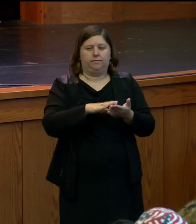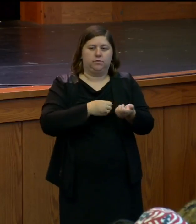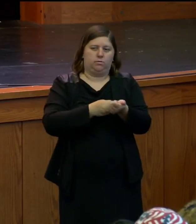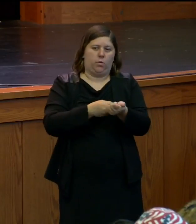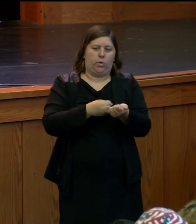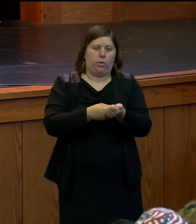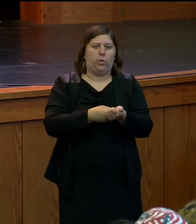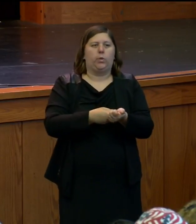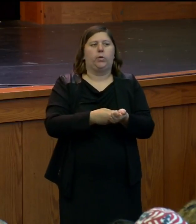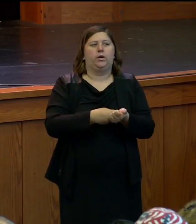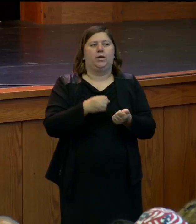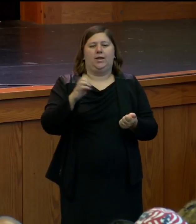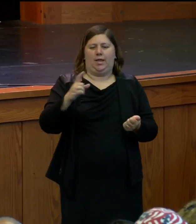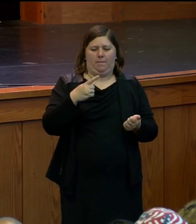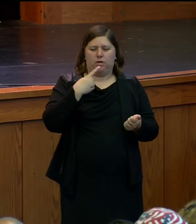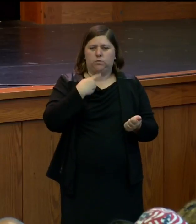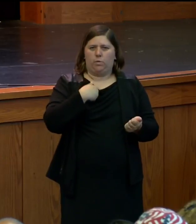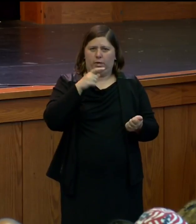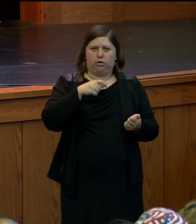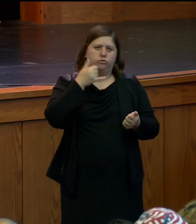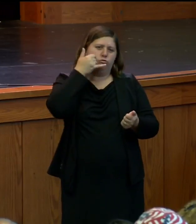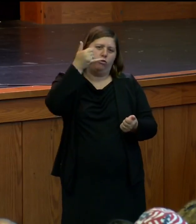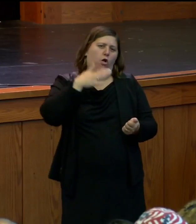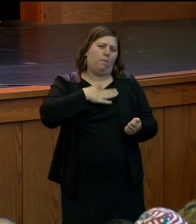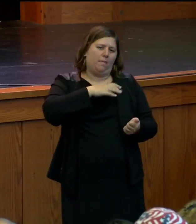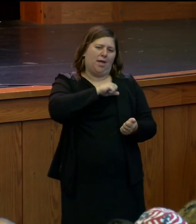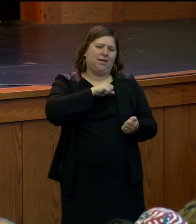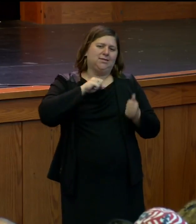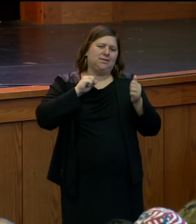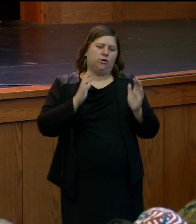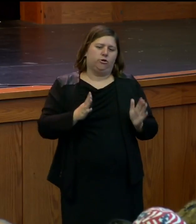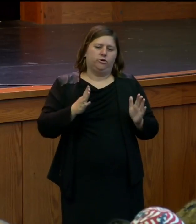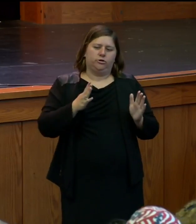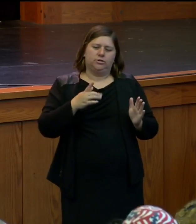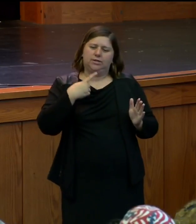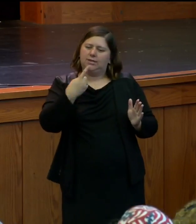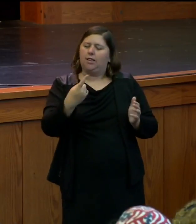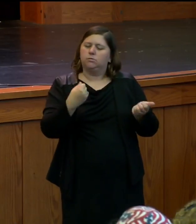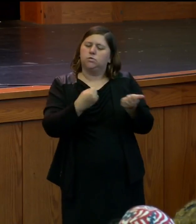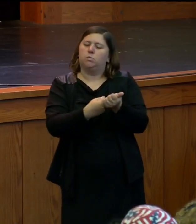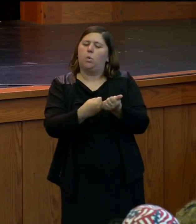THE E-MAILS ADVISED ME TO CALL MY SENATORS AND TELL THEM TO SUPPORT MY POSITION.